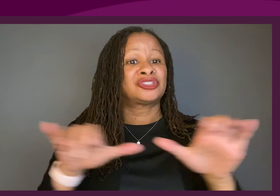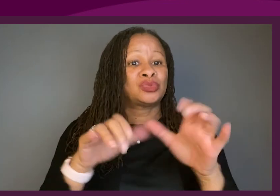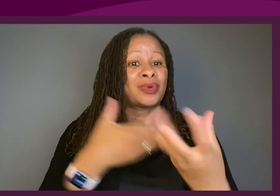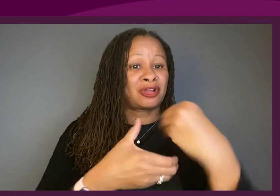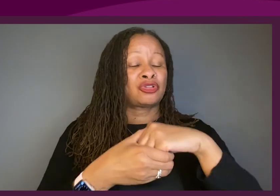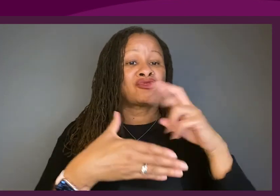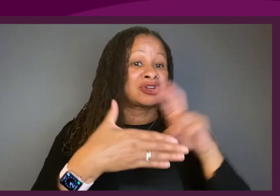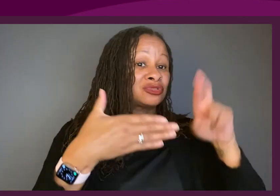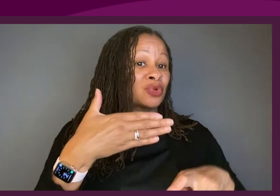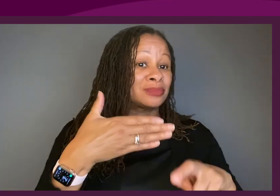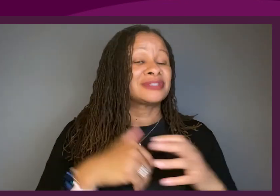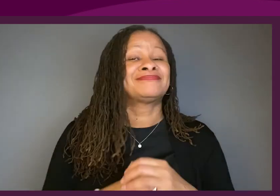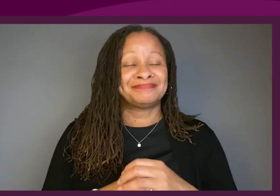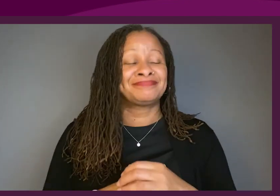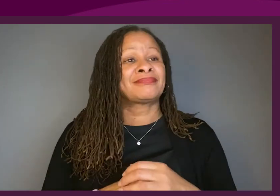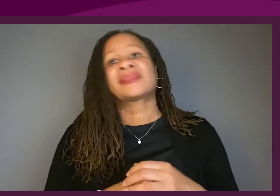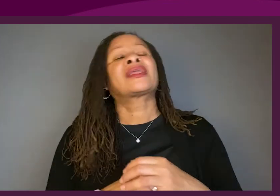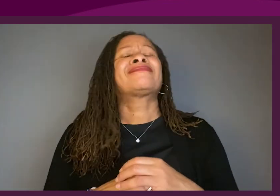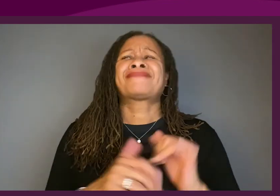about, share that you haven't shared yet about this topic?